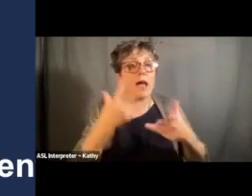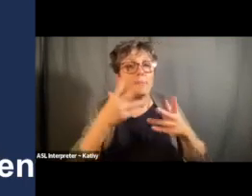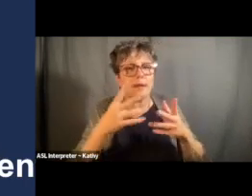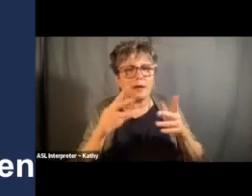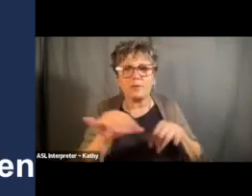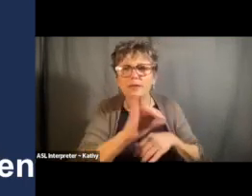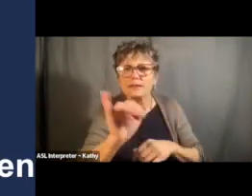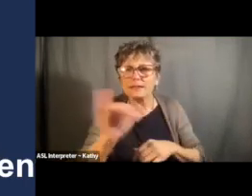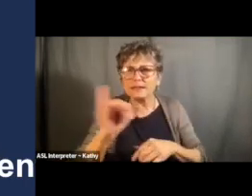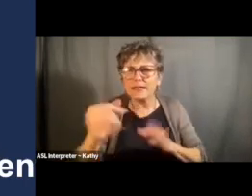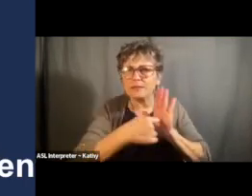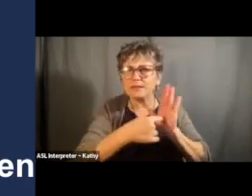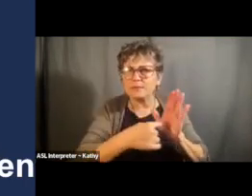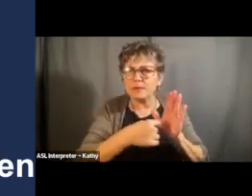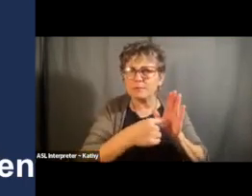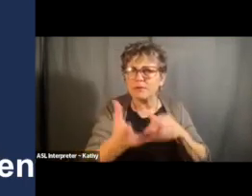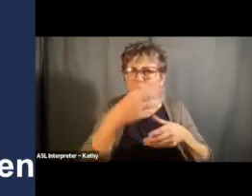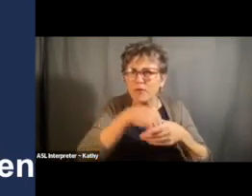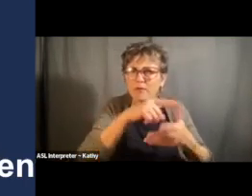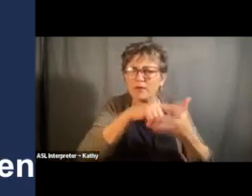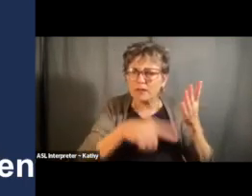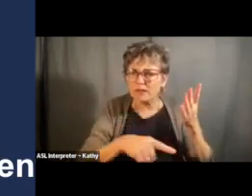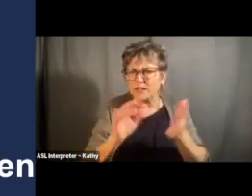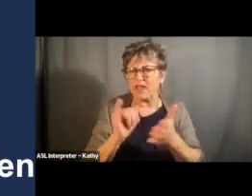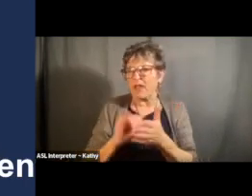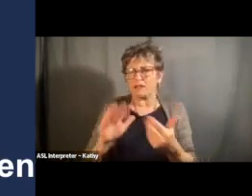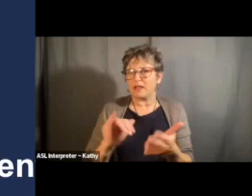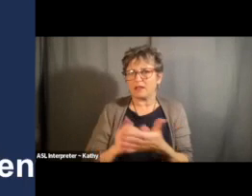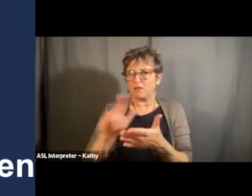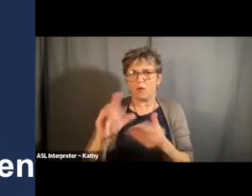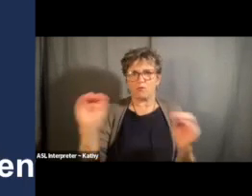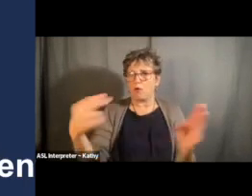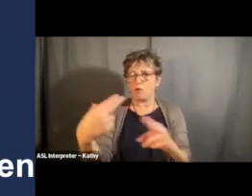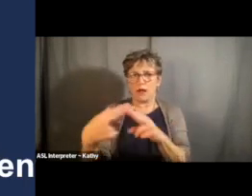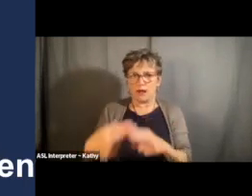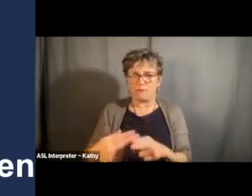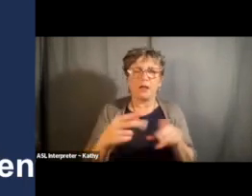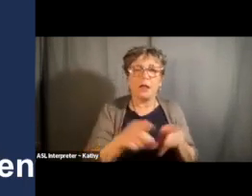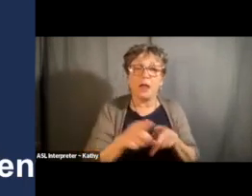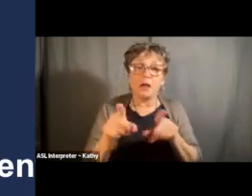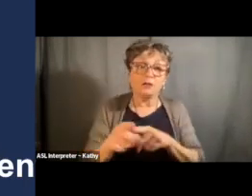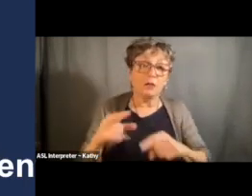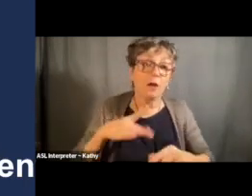It is a great way for participants that are interested in being included in other research